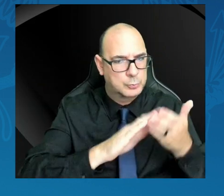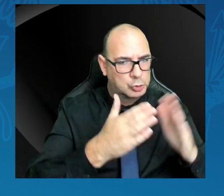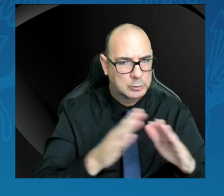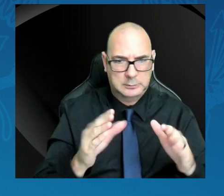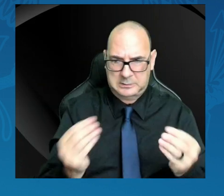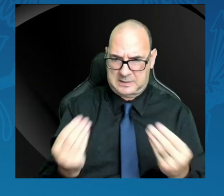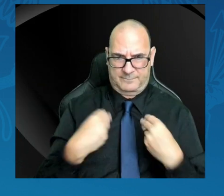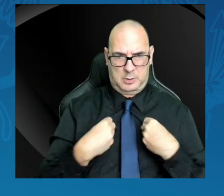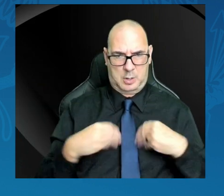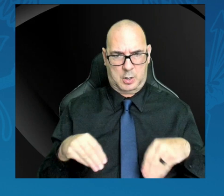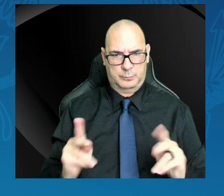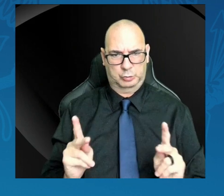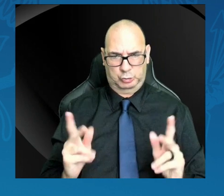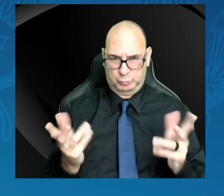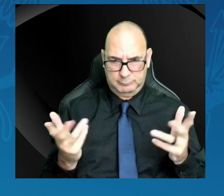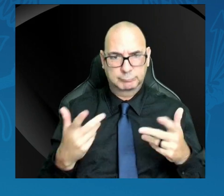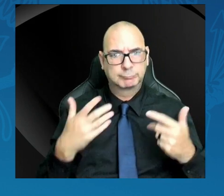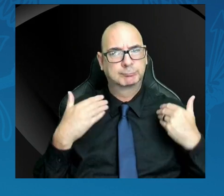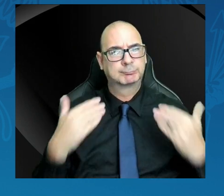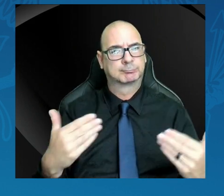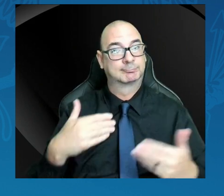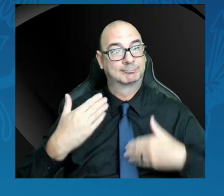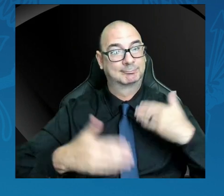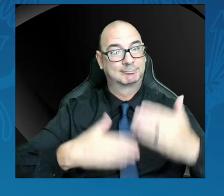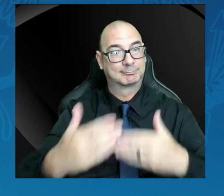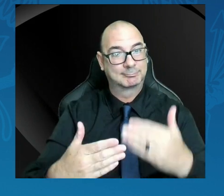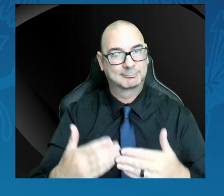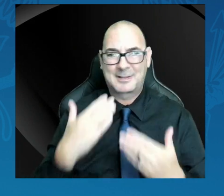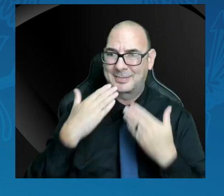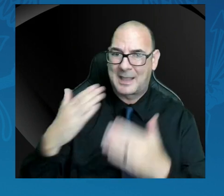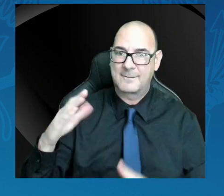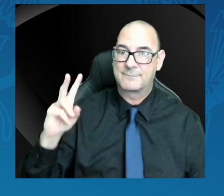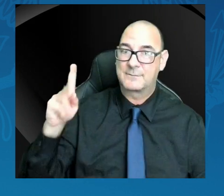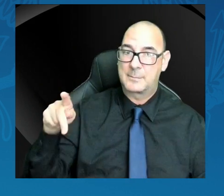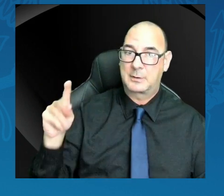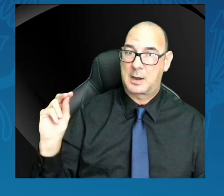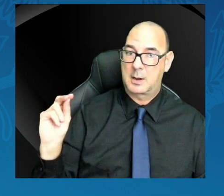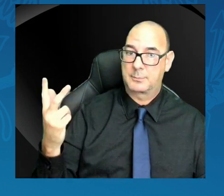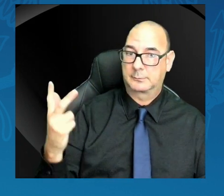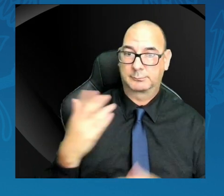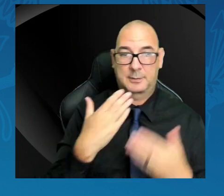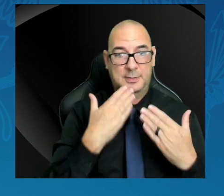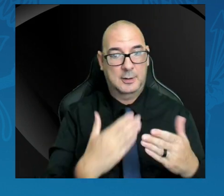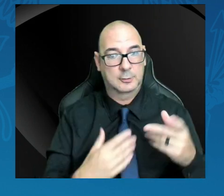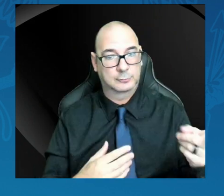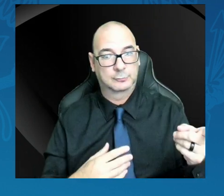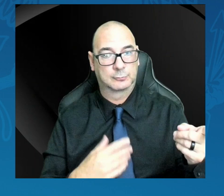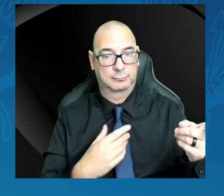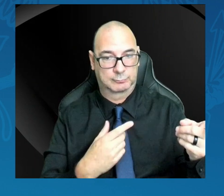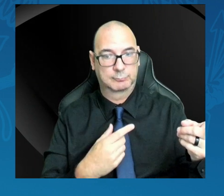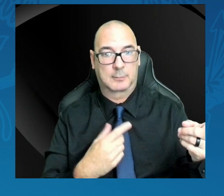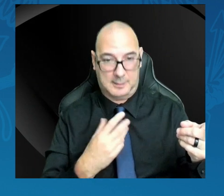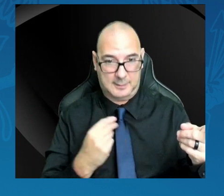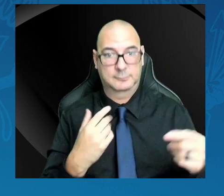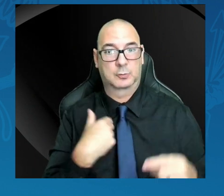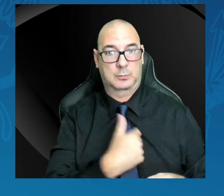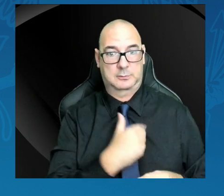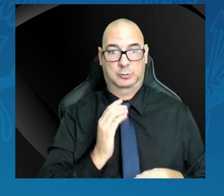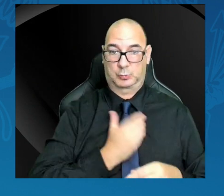Thank you to Vice President Harris and Administrator Regan on behalf of my students. Of my classmates, it means the world to us to know